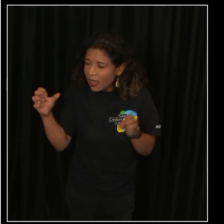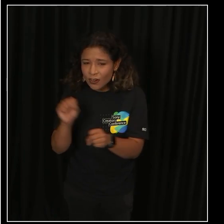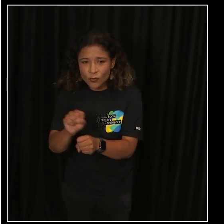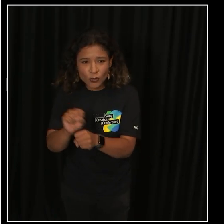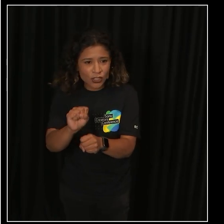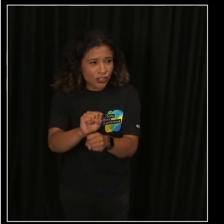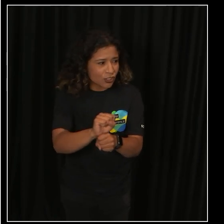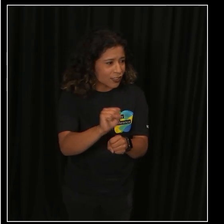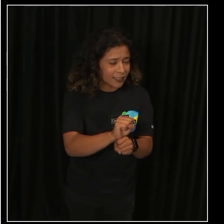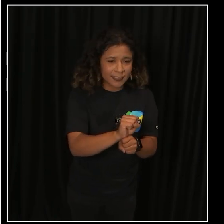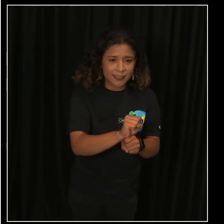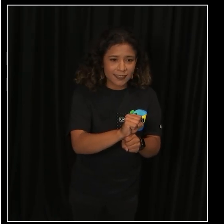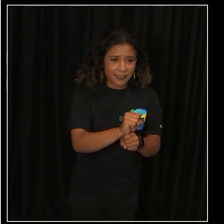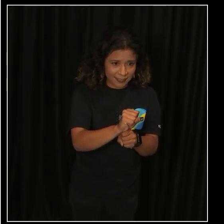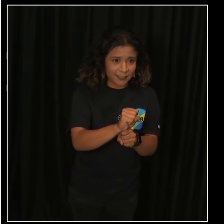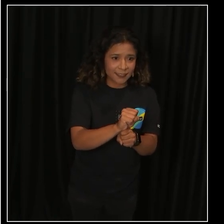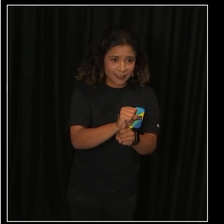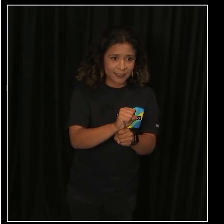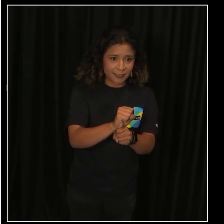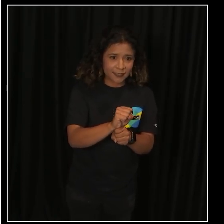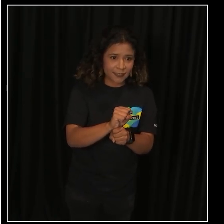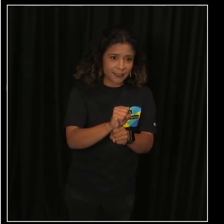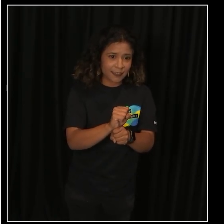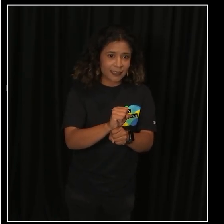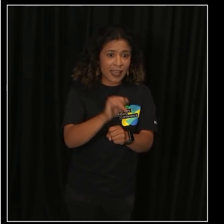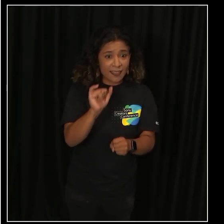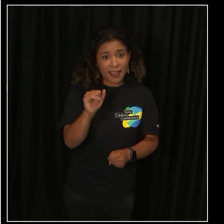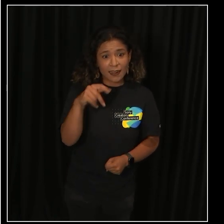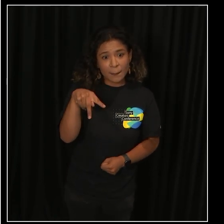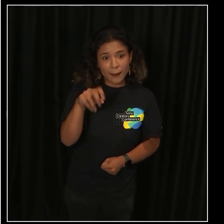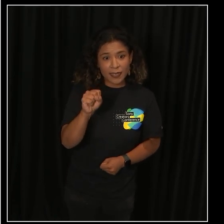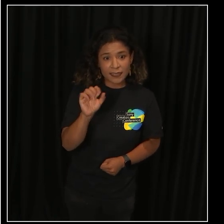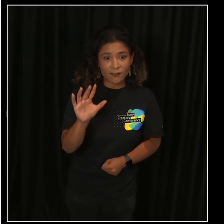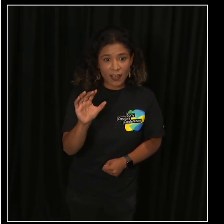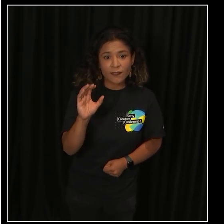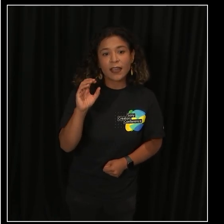The SDK’s PSR library was very developed